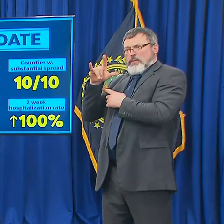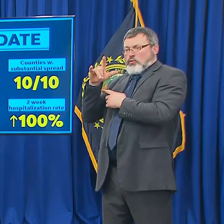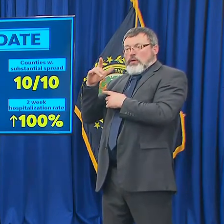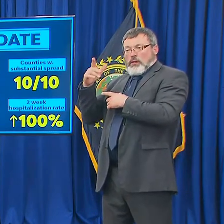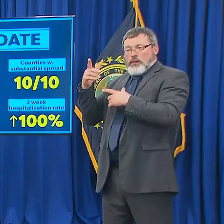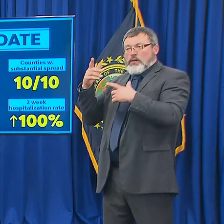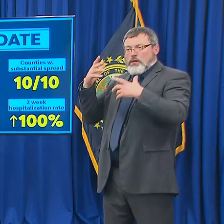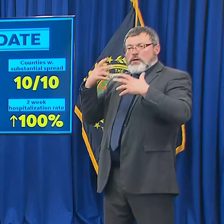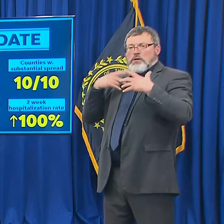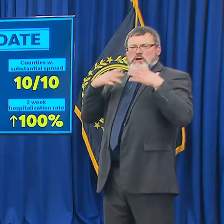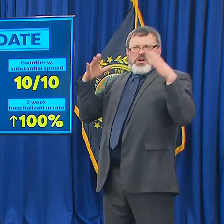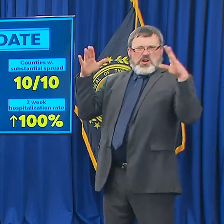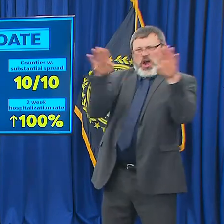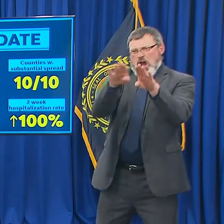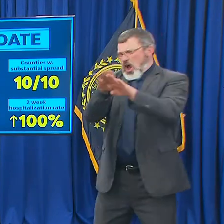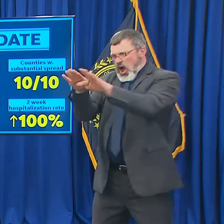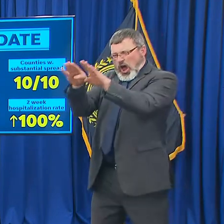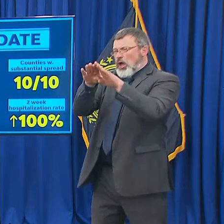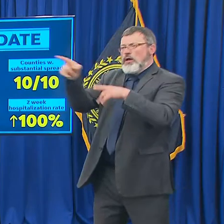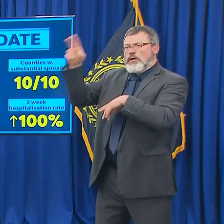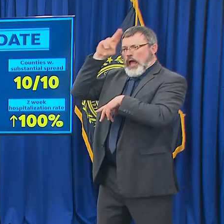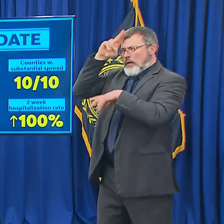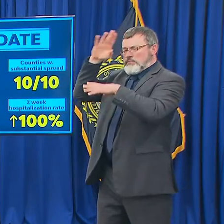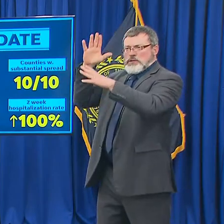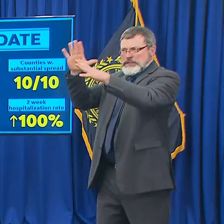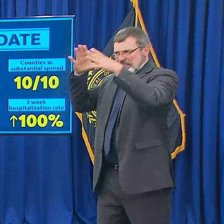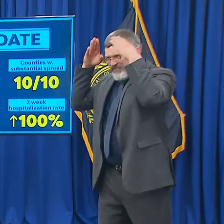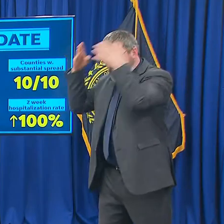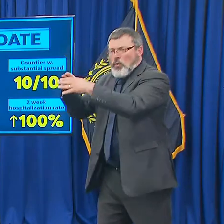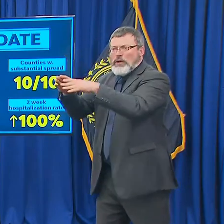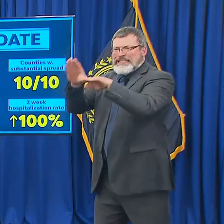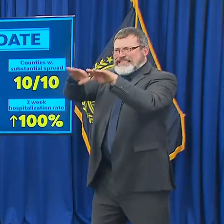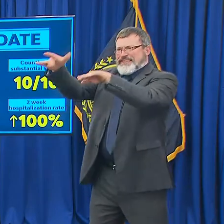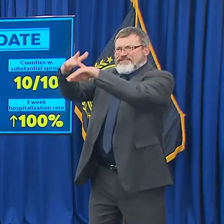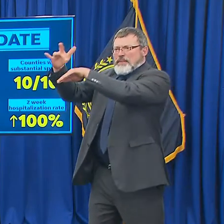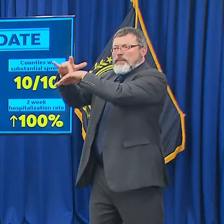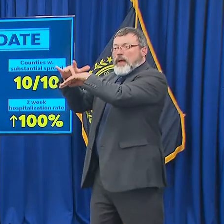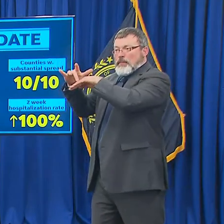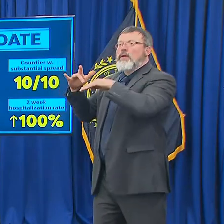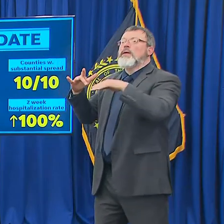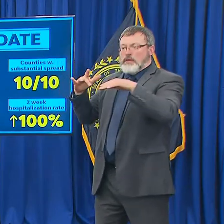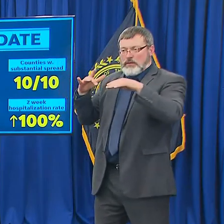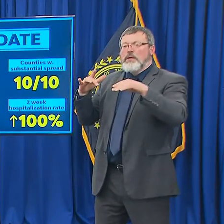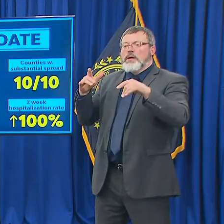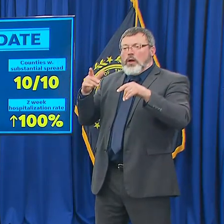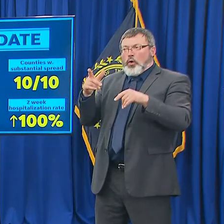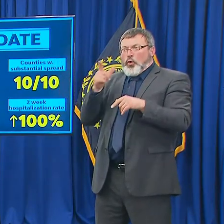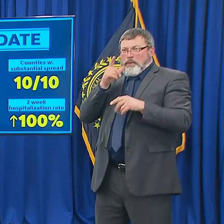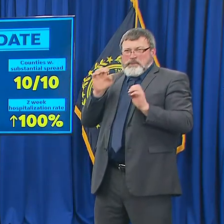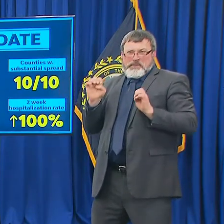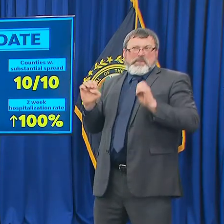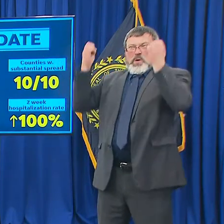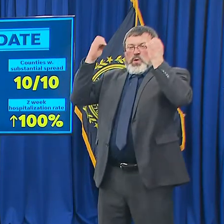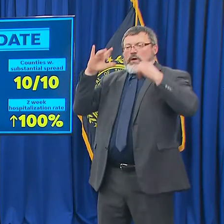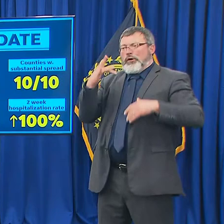with this mass mandate seeing where some variables are going. I think that over the next few weeks, you can start getting some of these citizens see these numbers start leveling off.